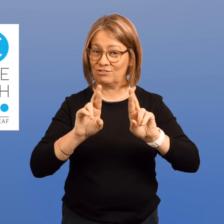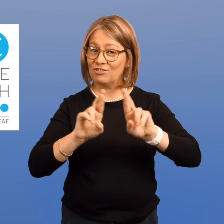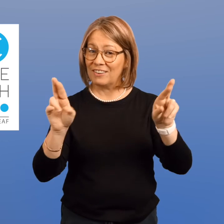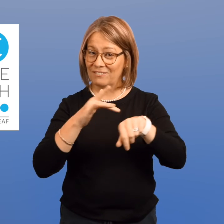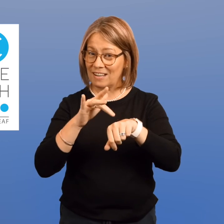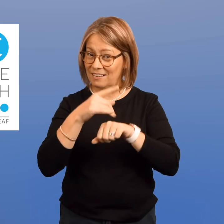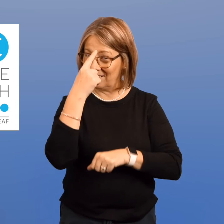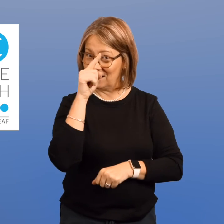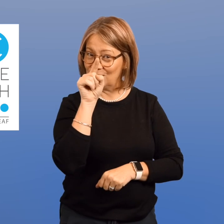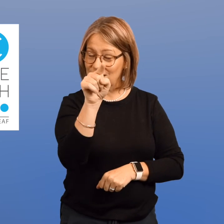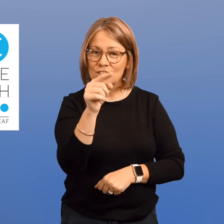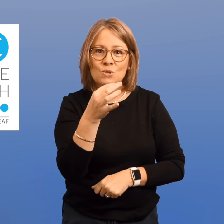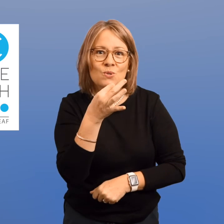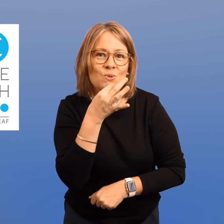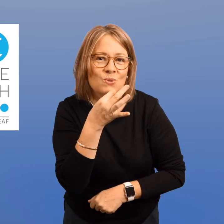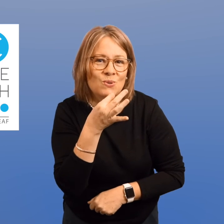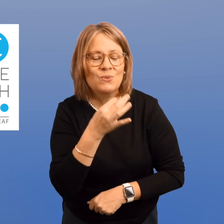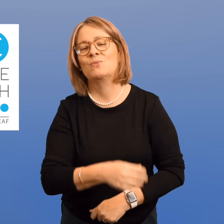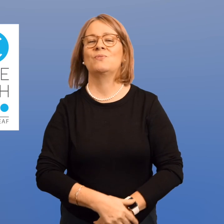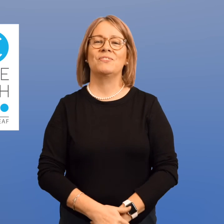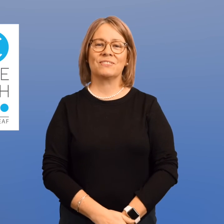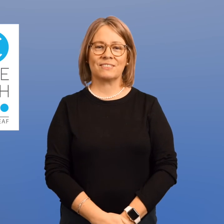are available for you soon.